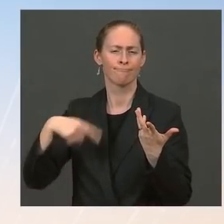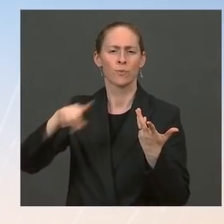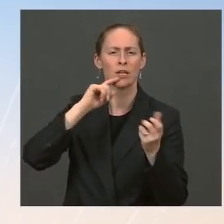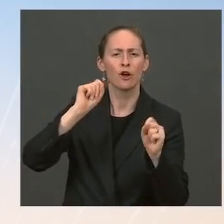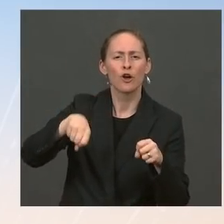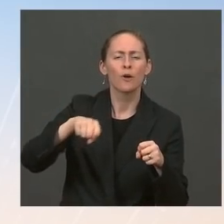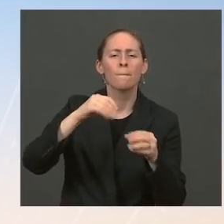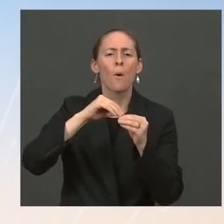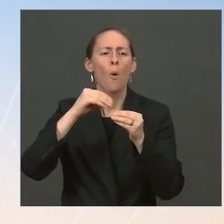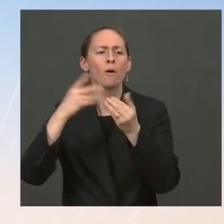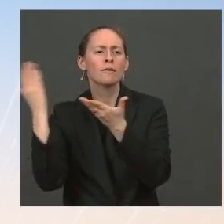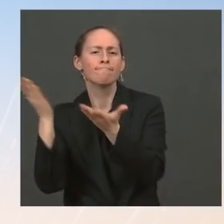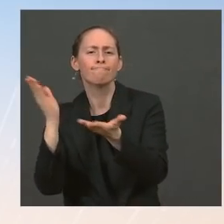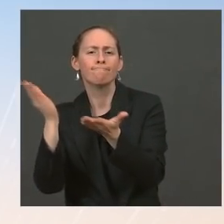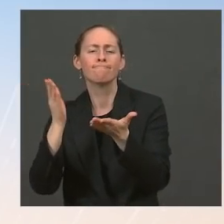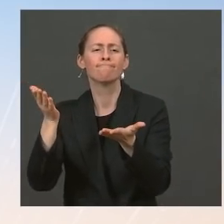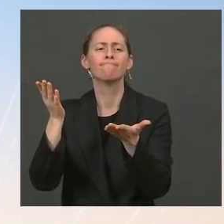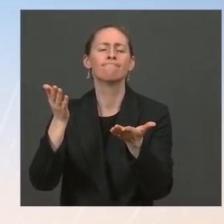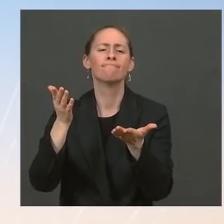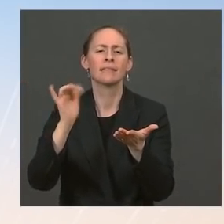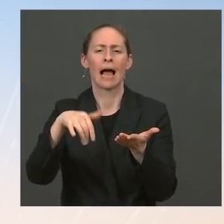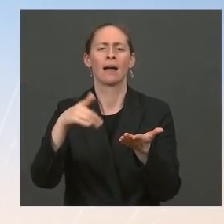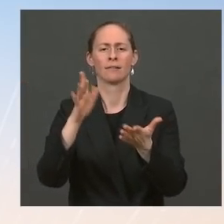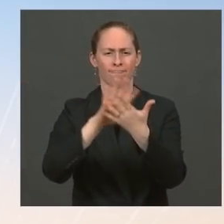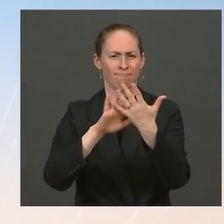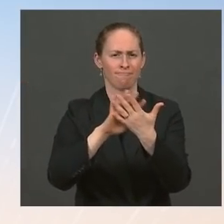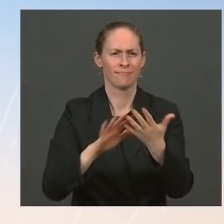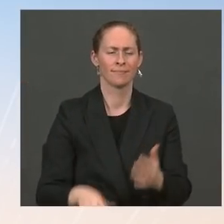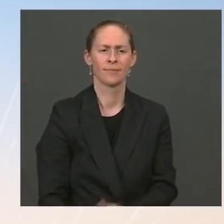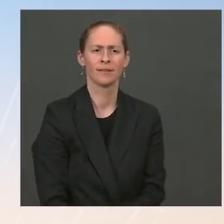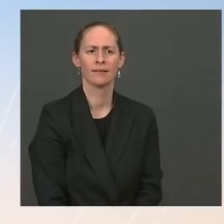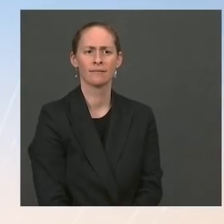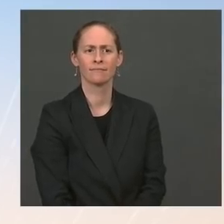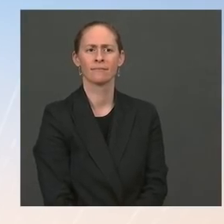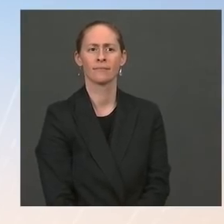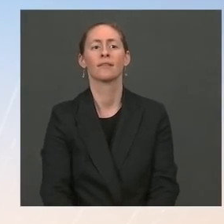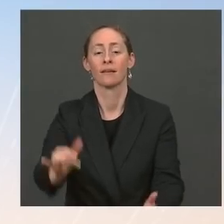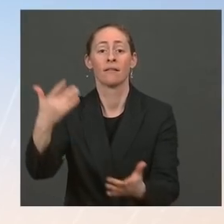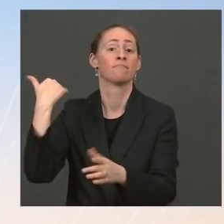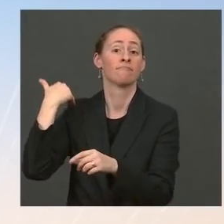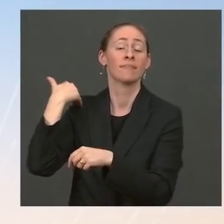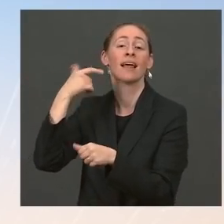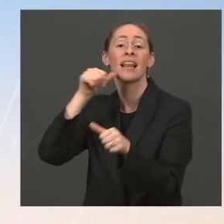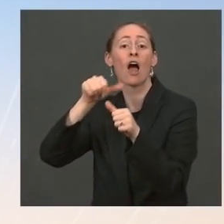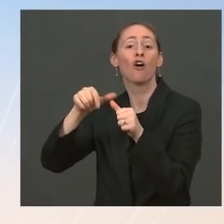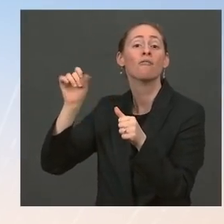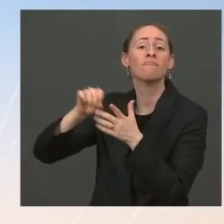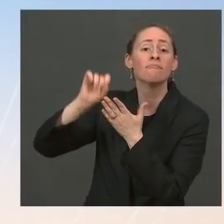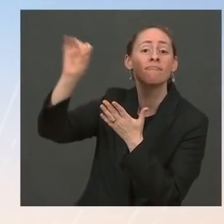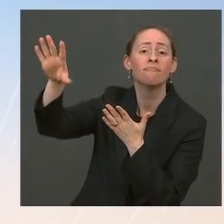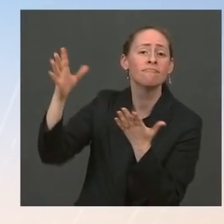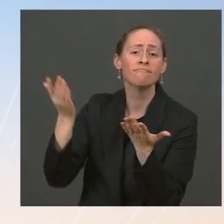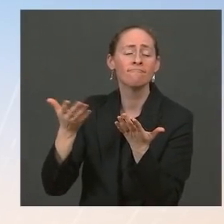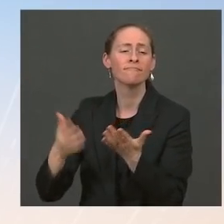I would note that in a previous letter that was sent related to concerns we had about gas --